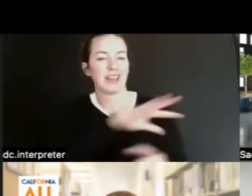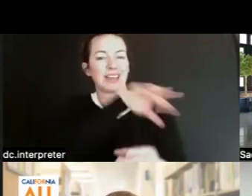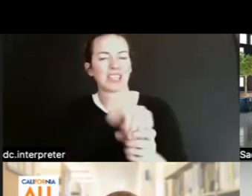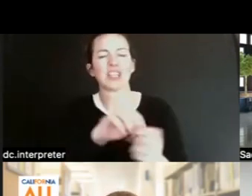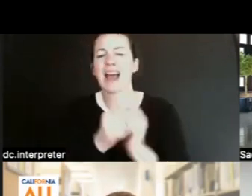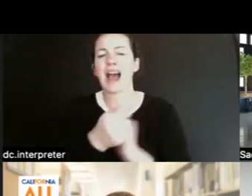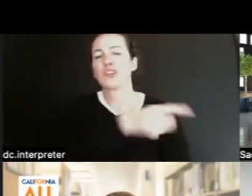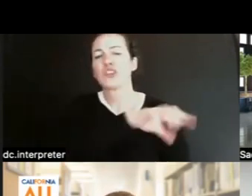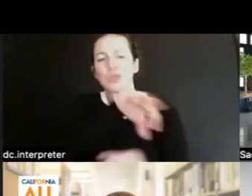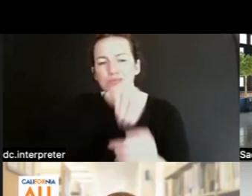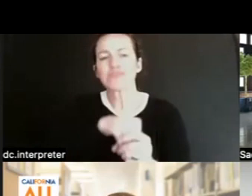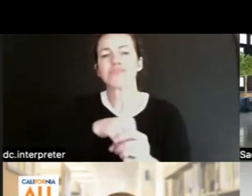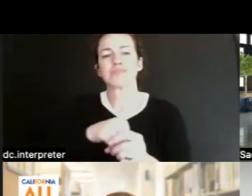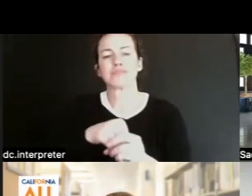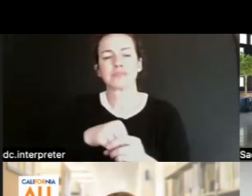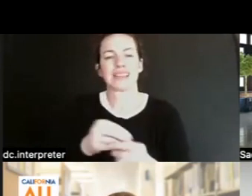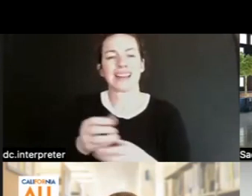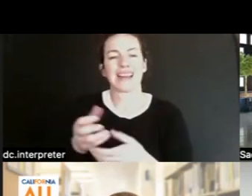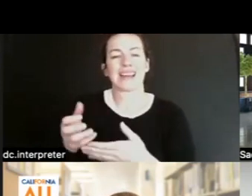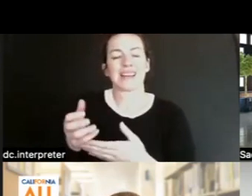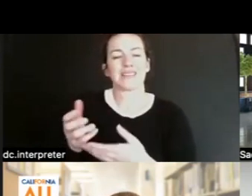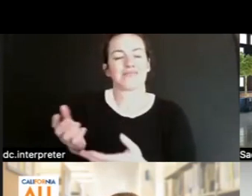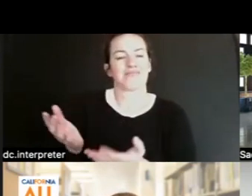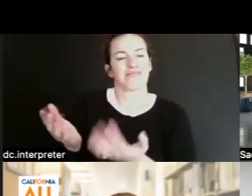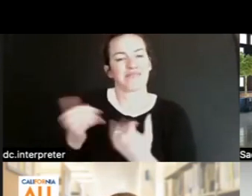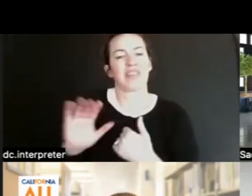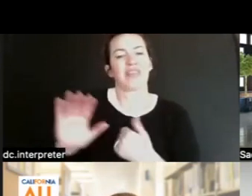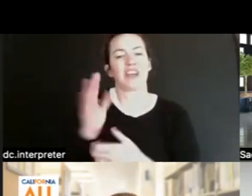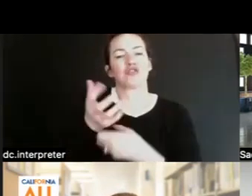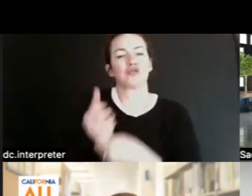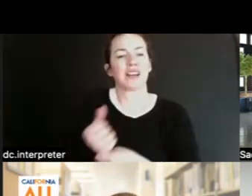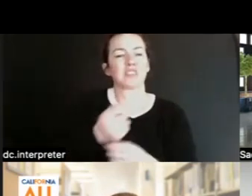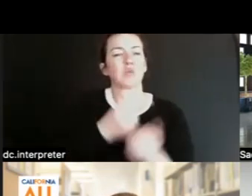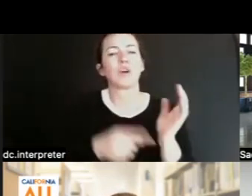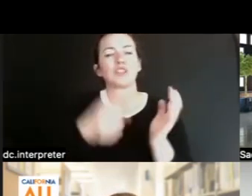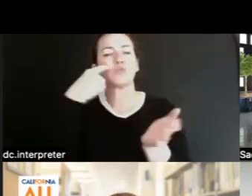doing that? And and what Where did you find that? What did you find was most successful about that?